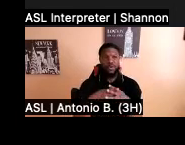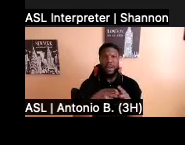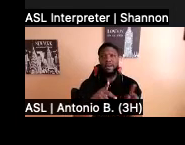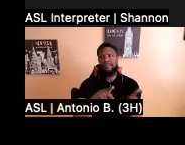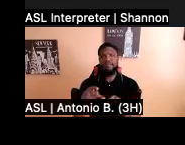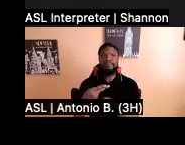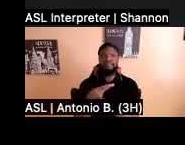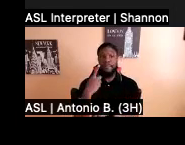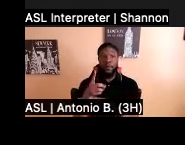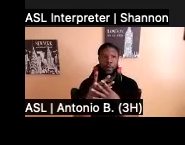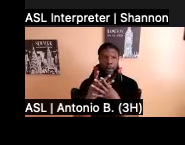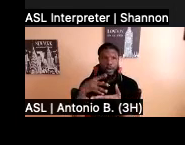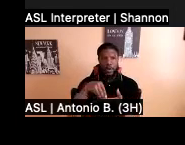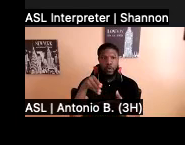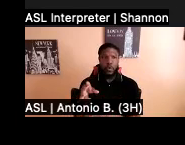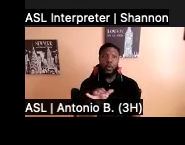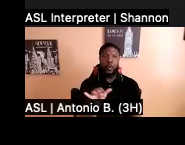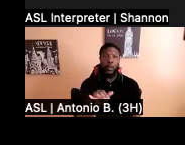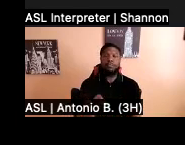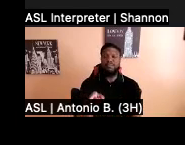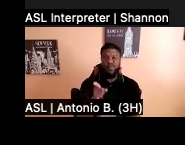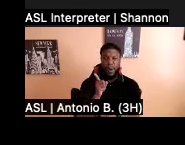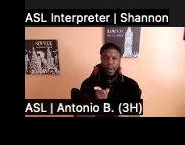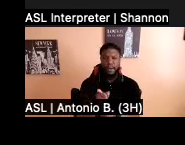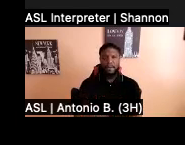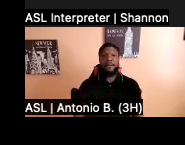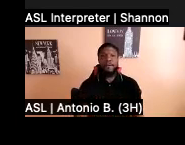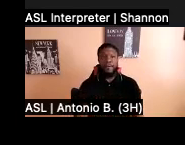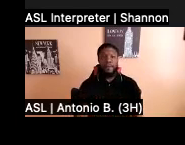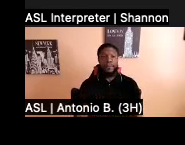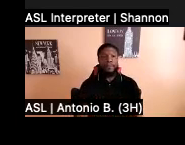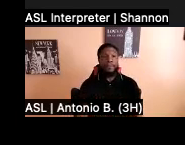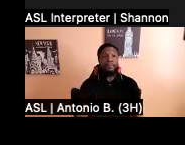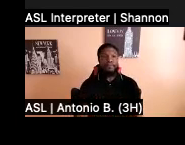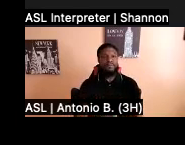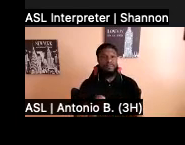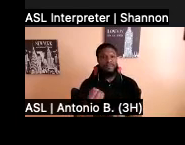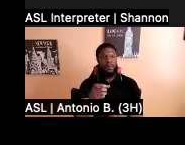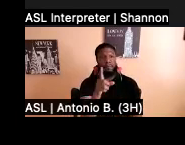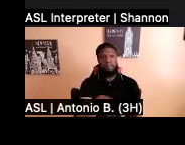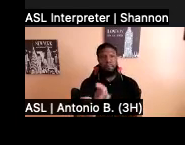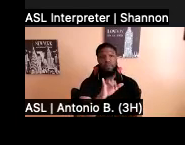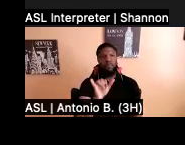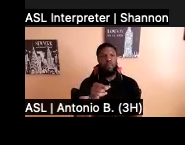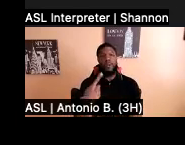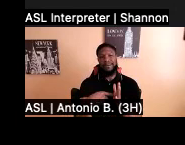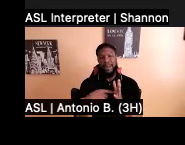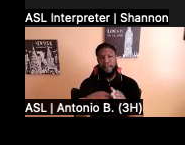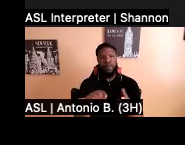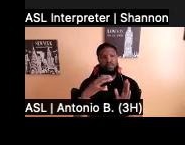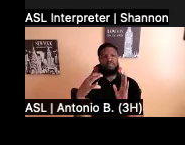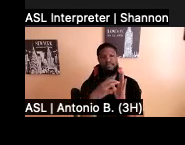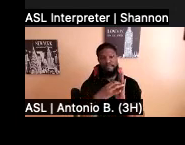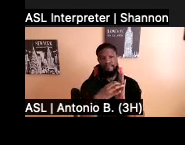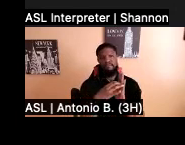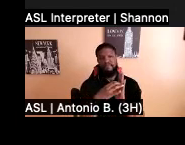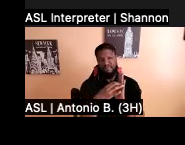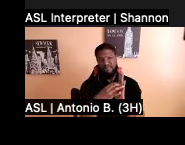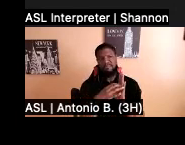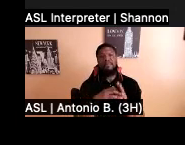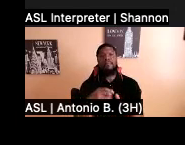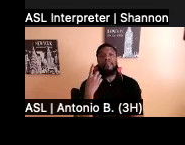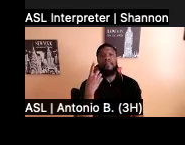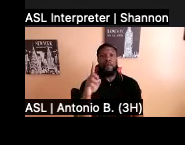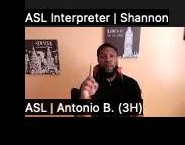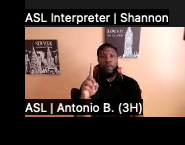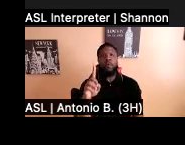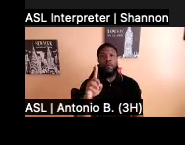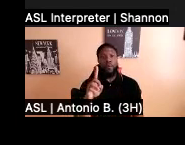presenter] Right. This is a sample plan report form from the tutor. As you can see,